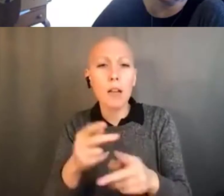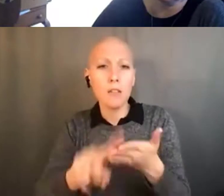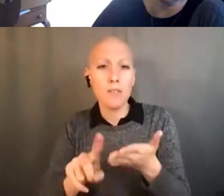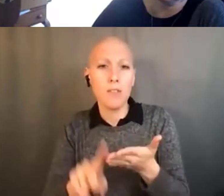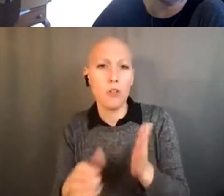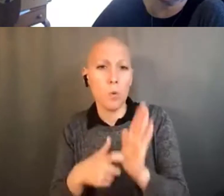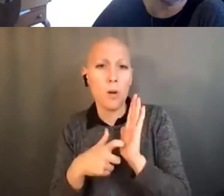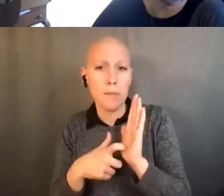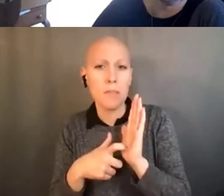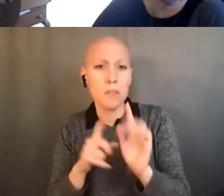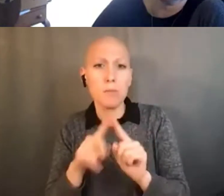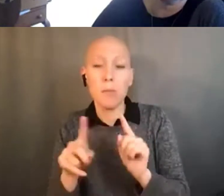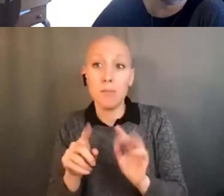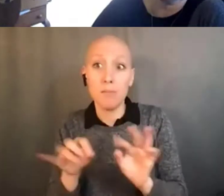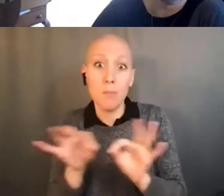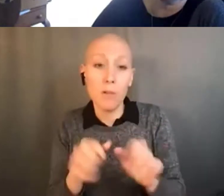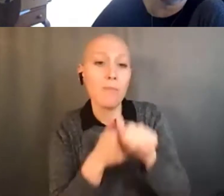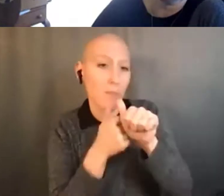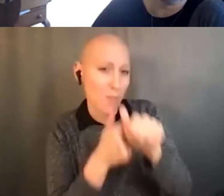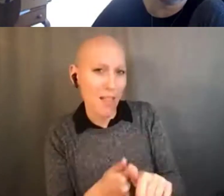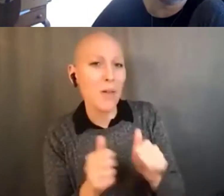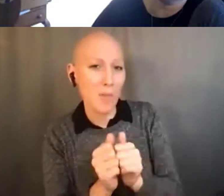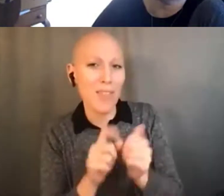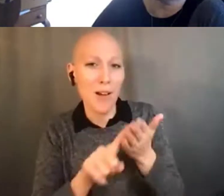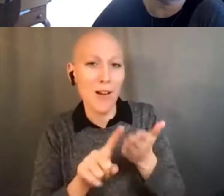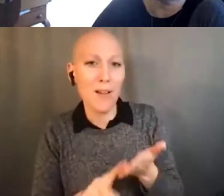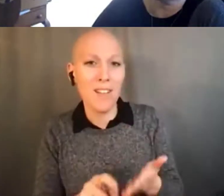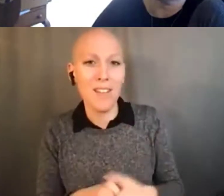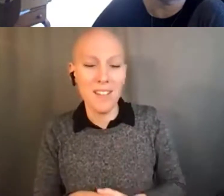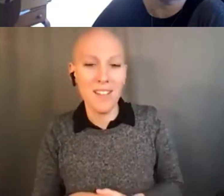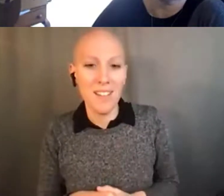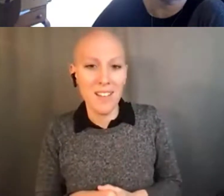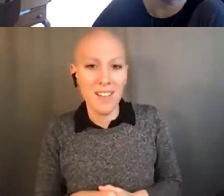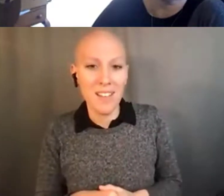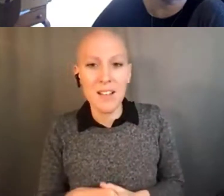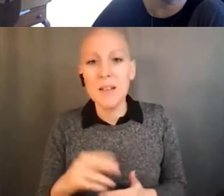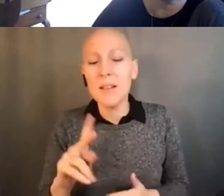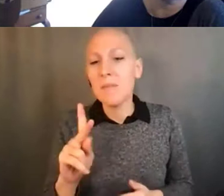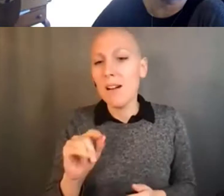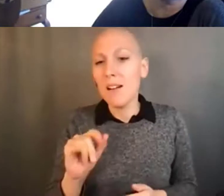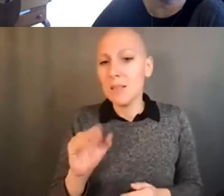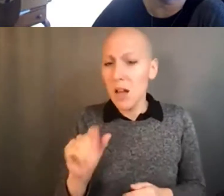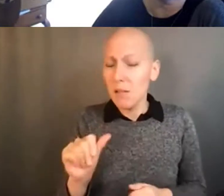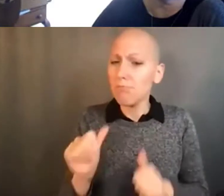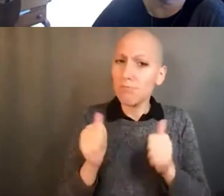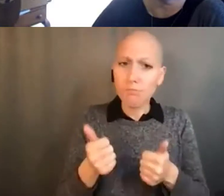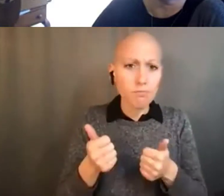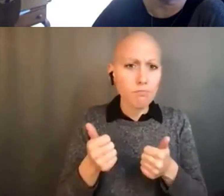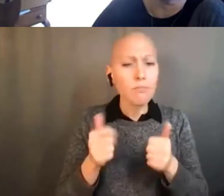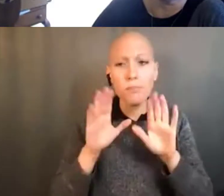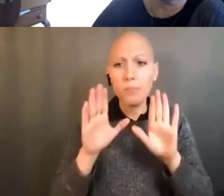Kasima Garst: Wonderful. I'm seeing a couple questions in the Q and A, can you just remind everybody how they can best determine